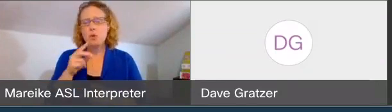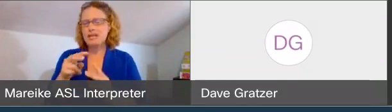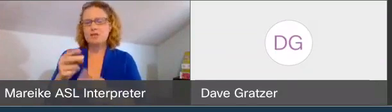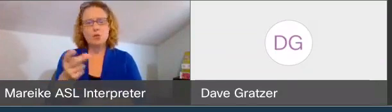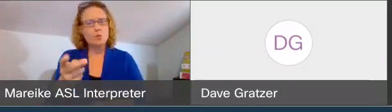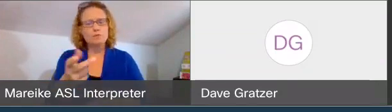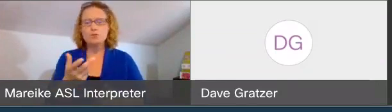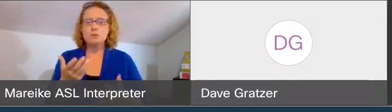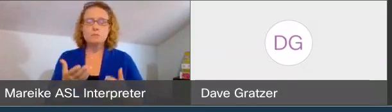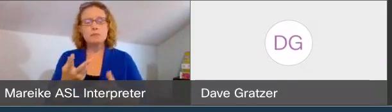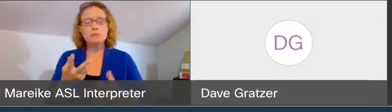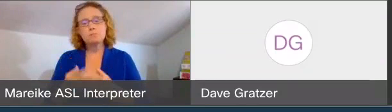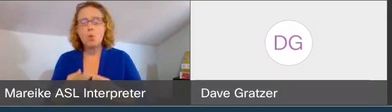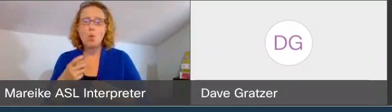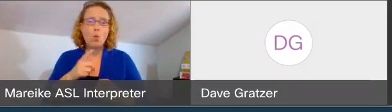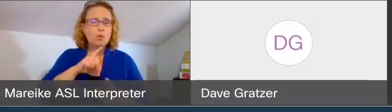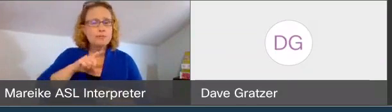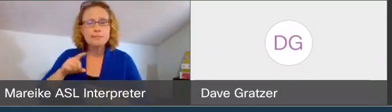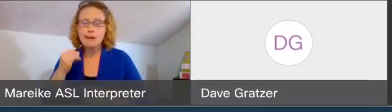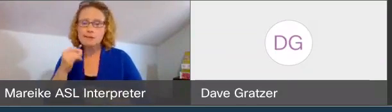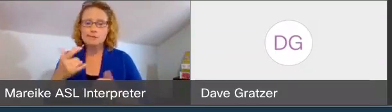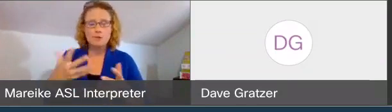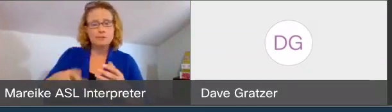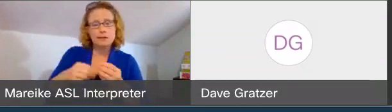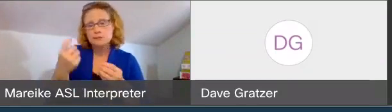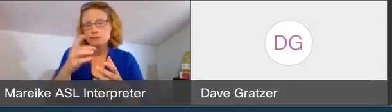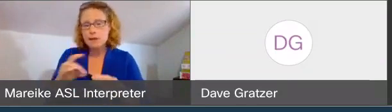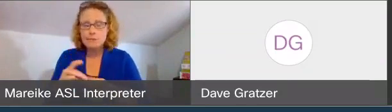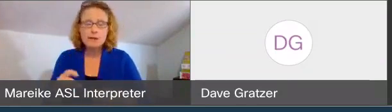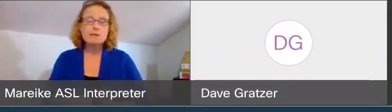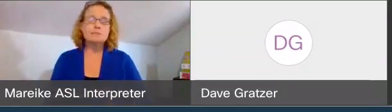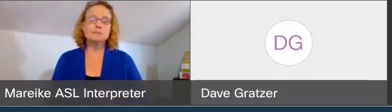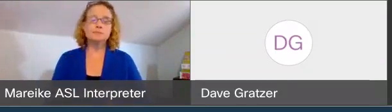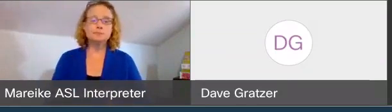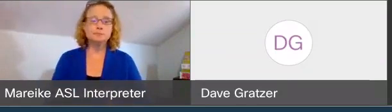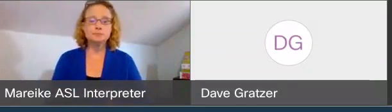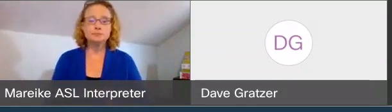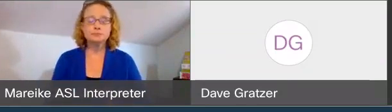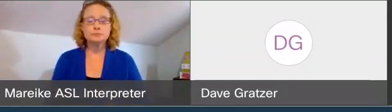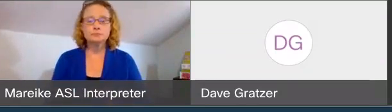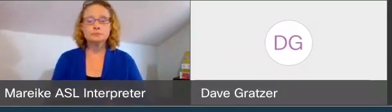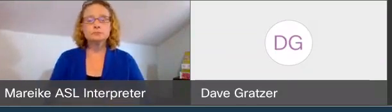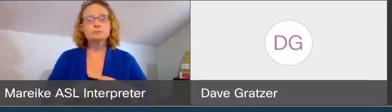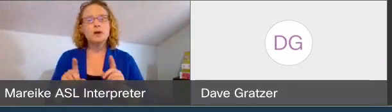both share a question if you both have something you'd like to say, but let me maybe start this one